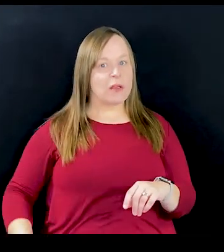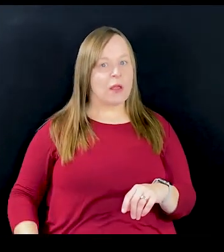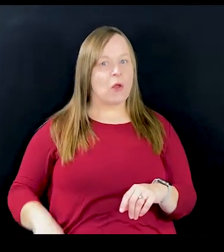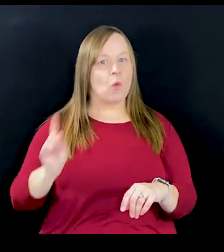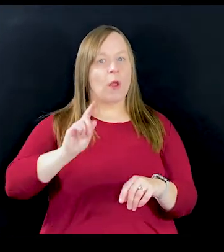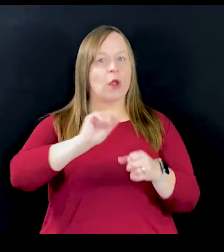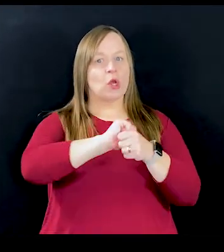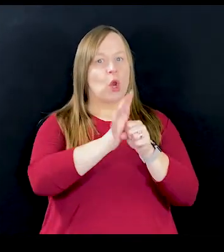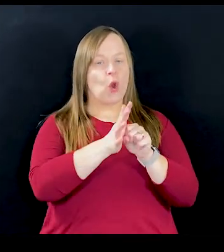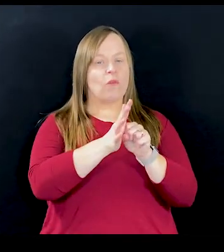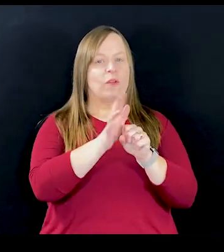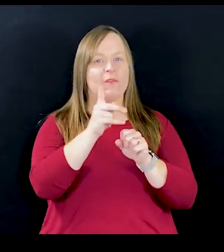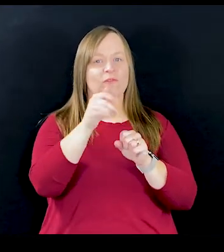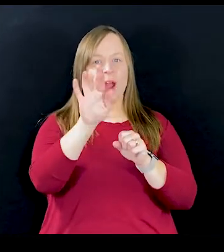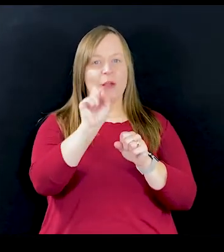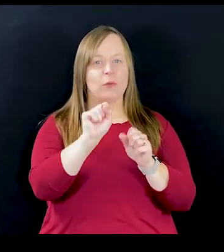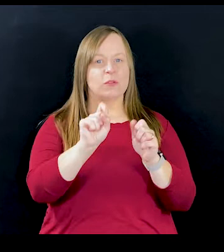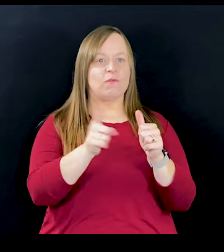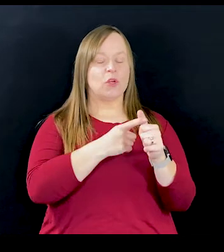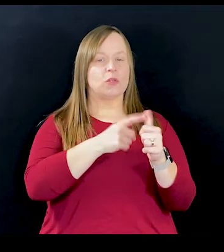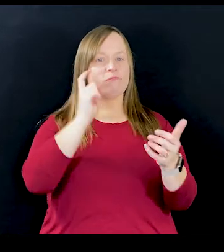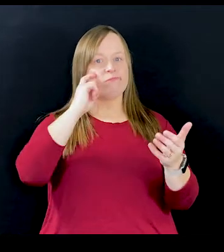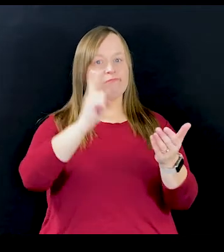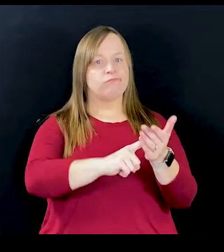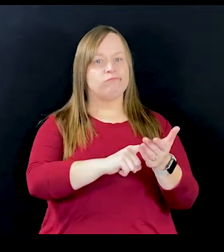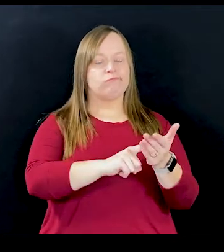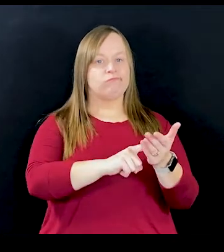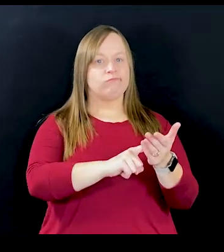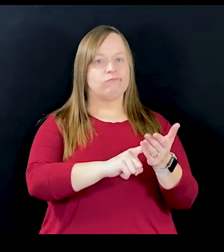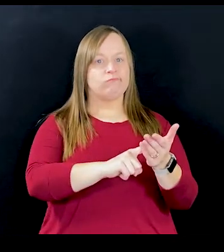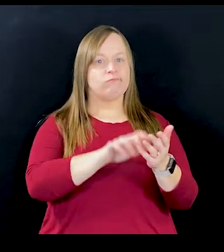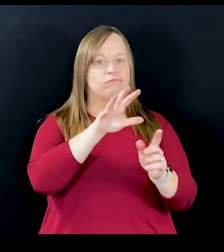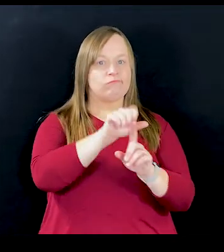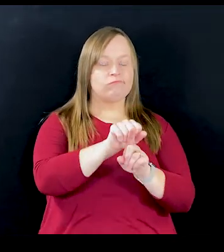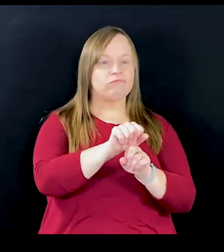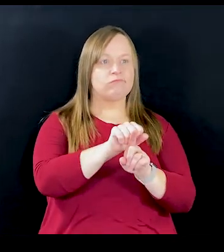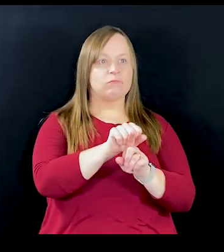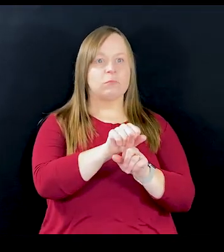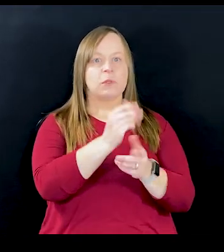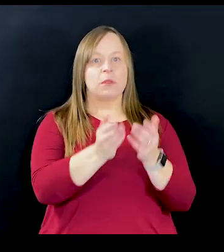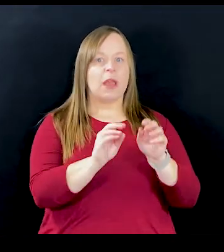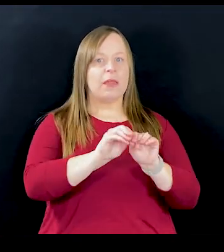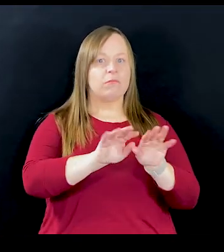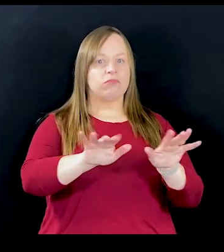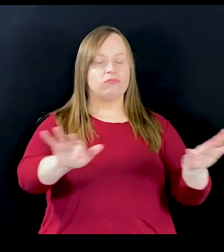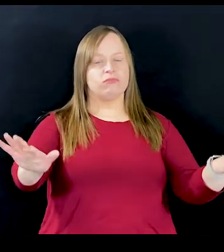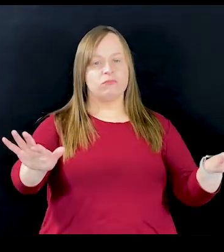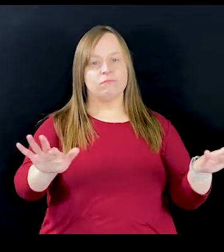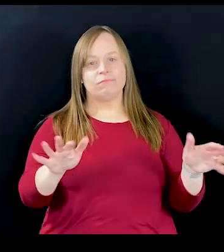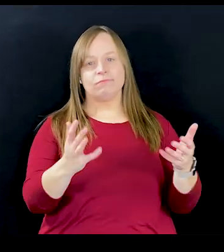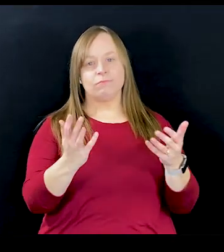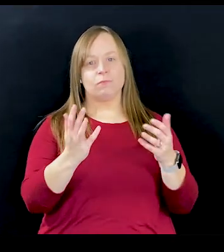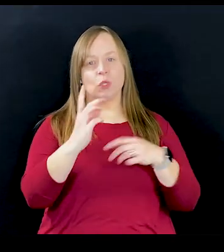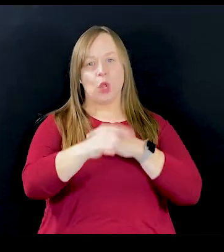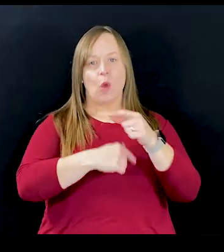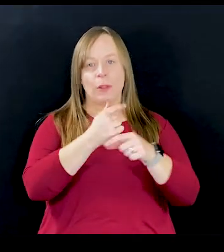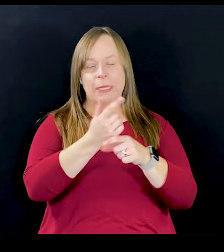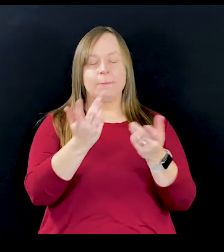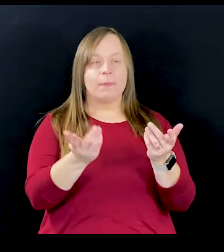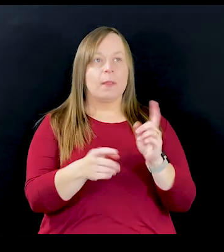That's where the COVID virus first was spotted, perhaps and it stemmed from there, and obviously spread globally.